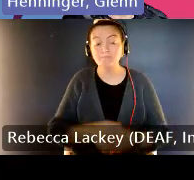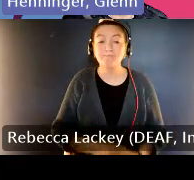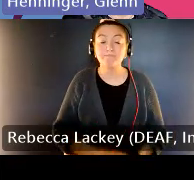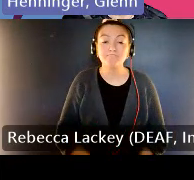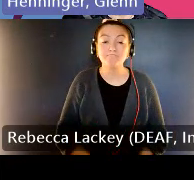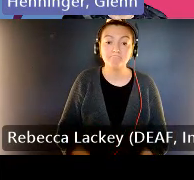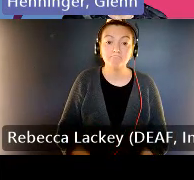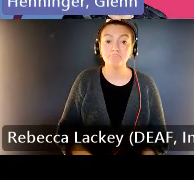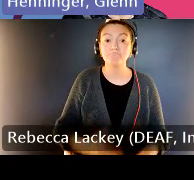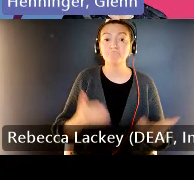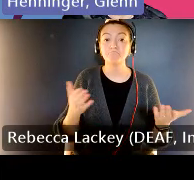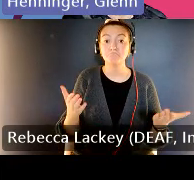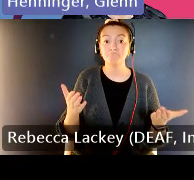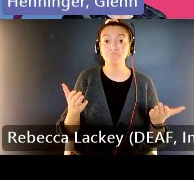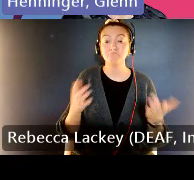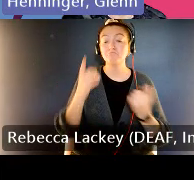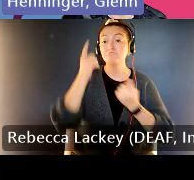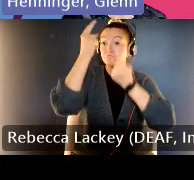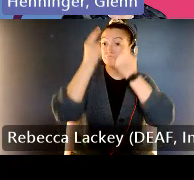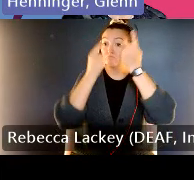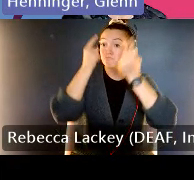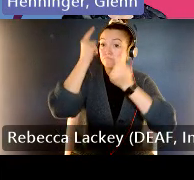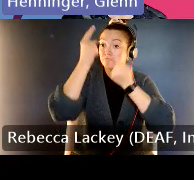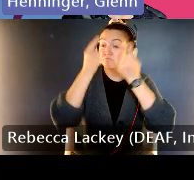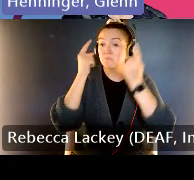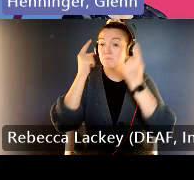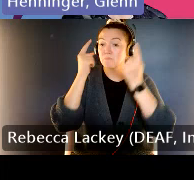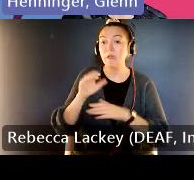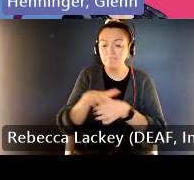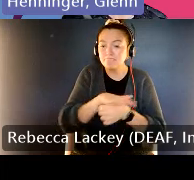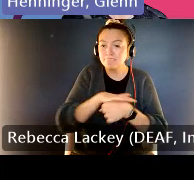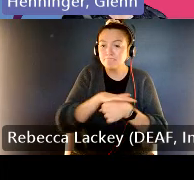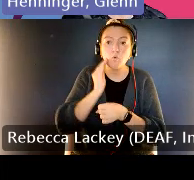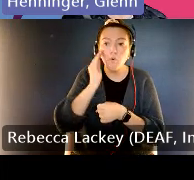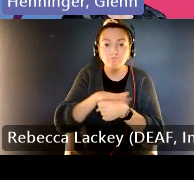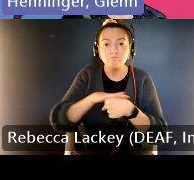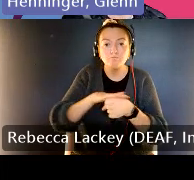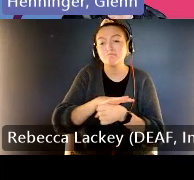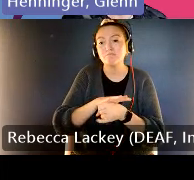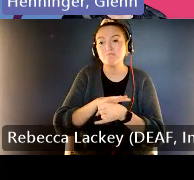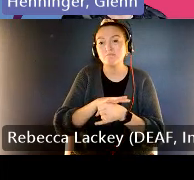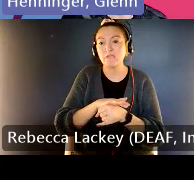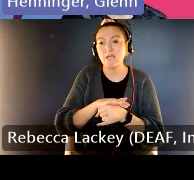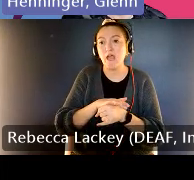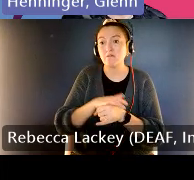So if you think about a a subdivision that has space for on street parking,